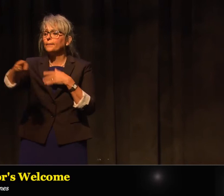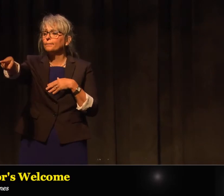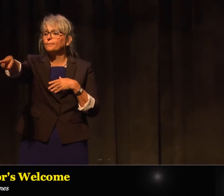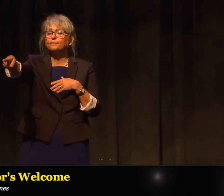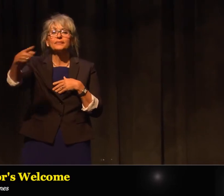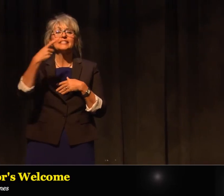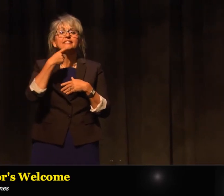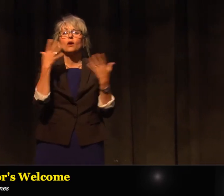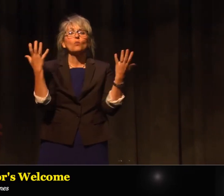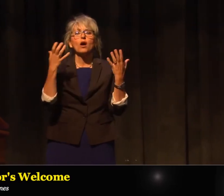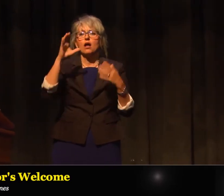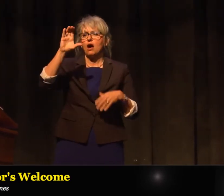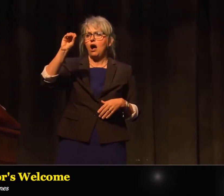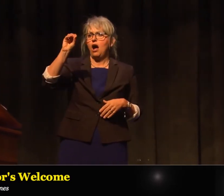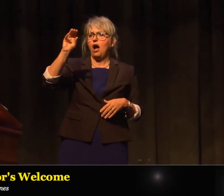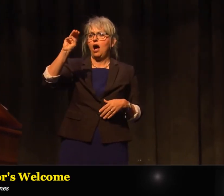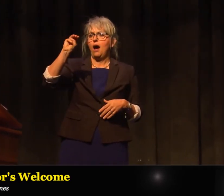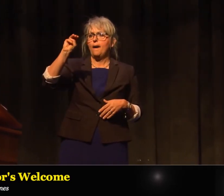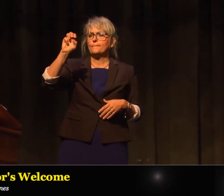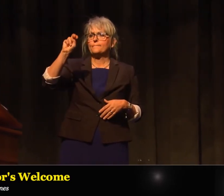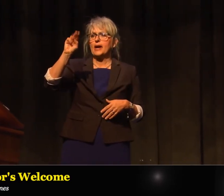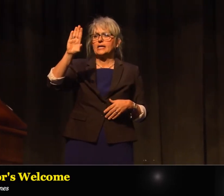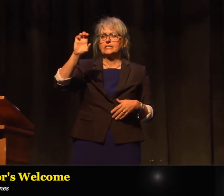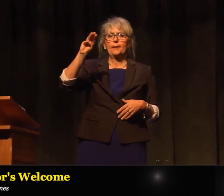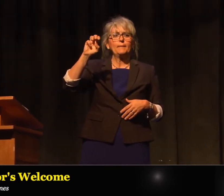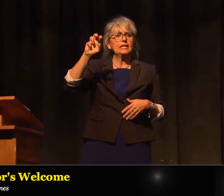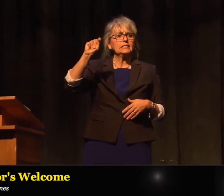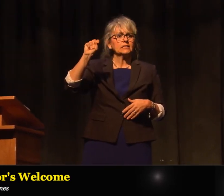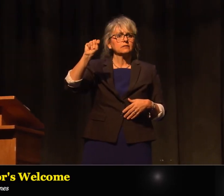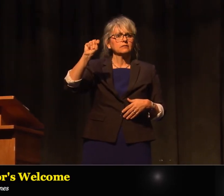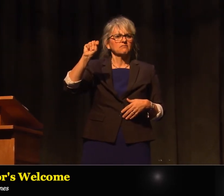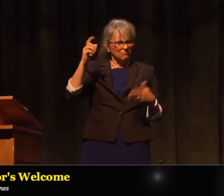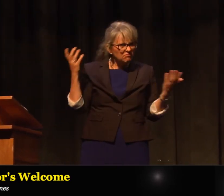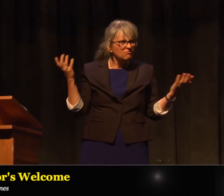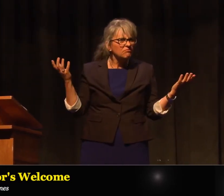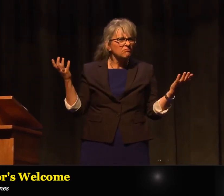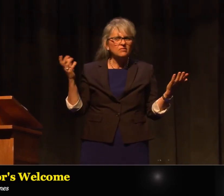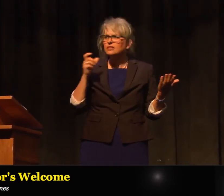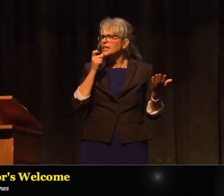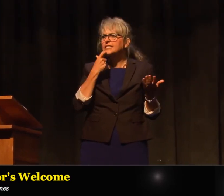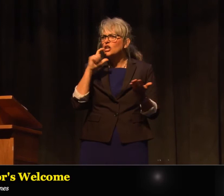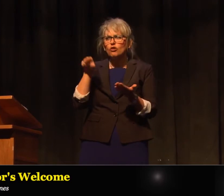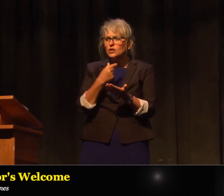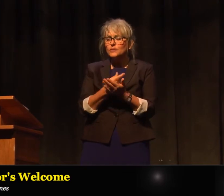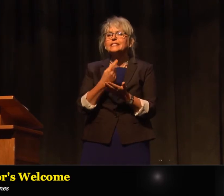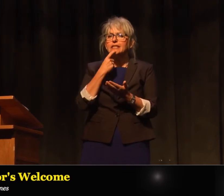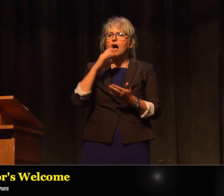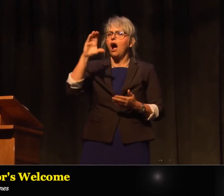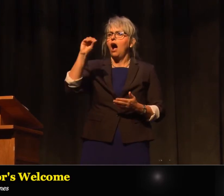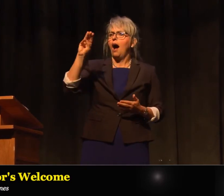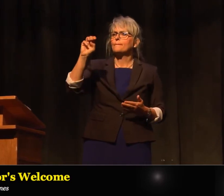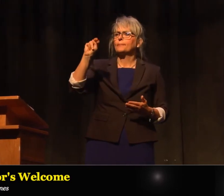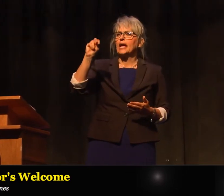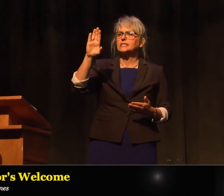You see in your program, it says commencement, doesn't say graduation.